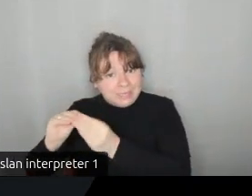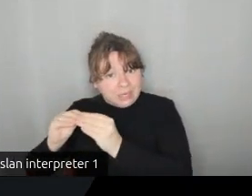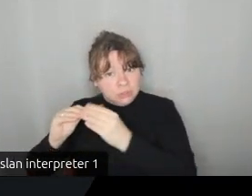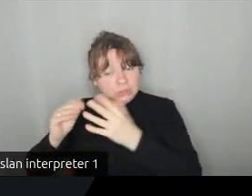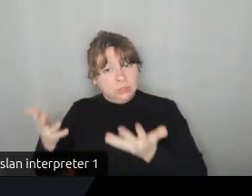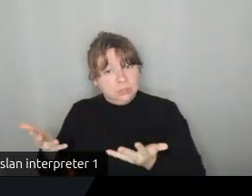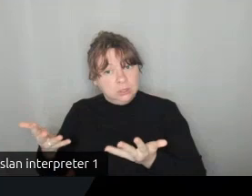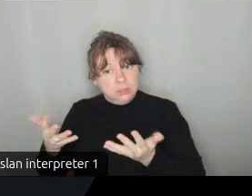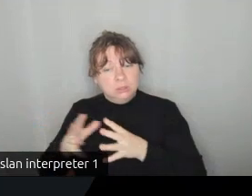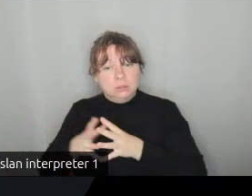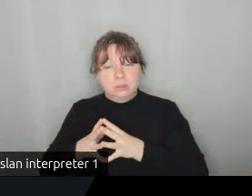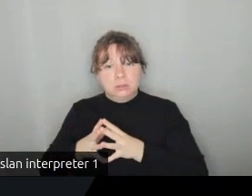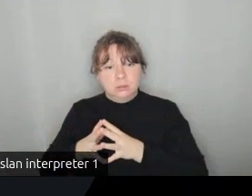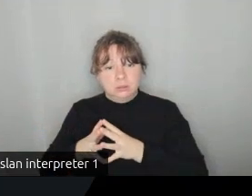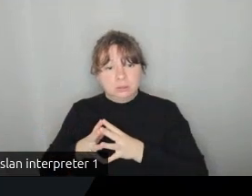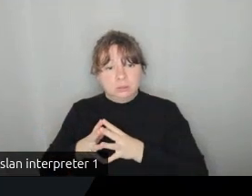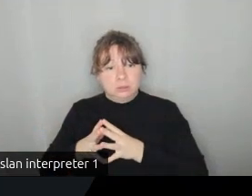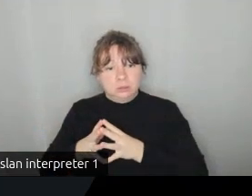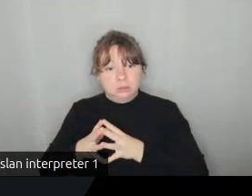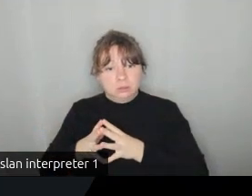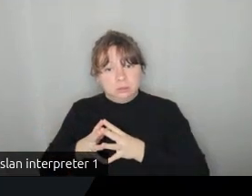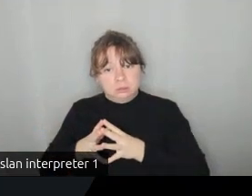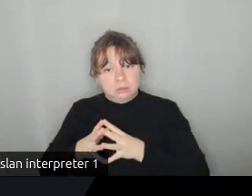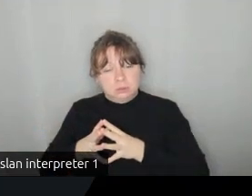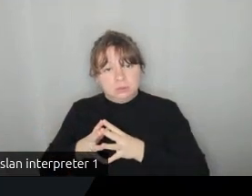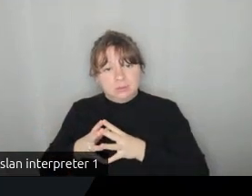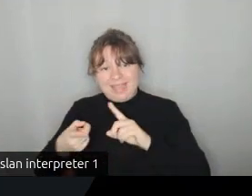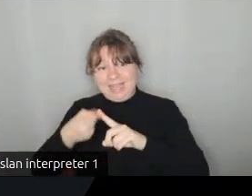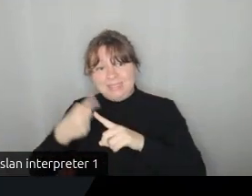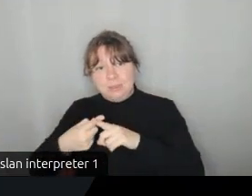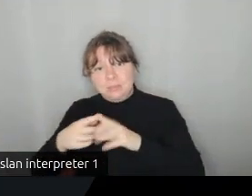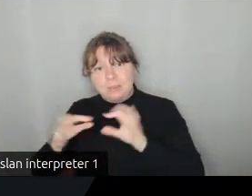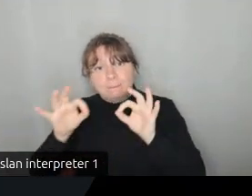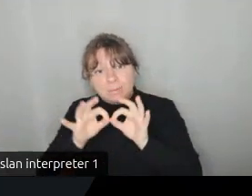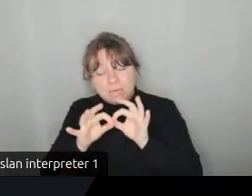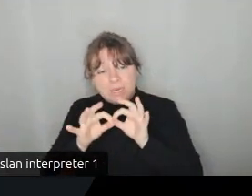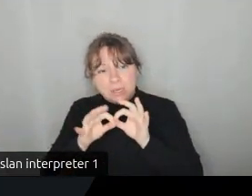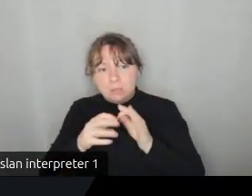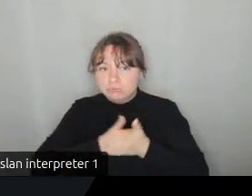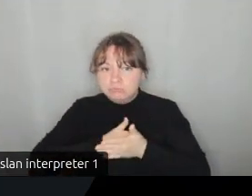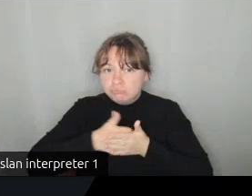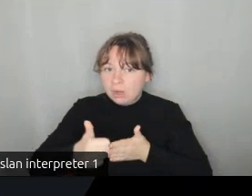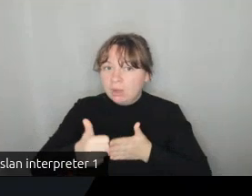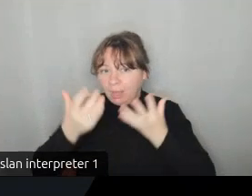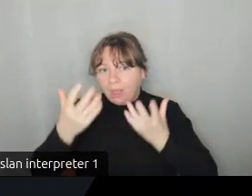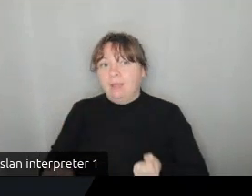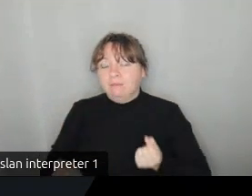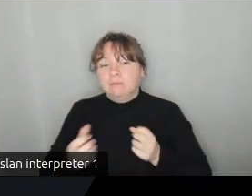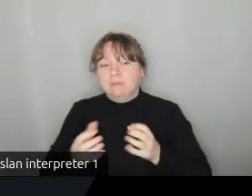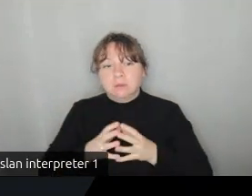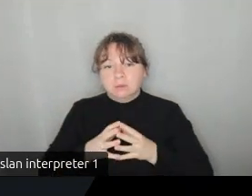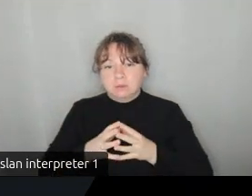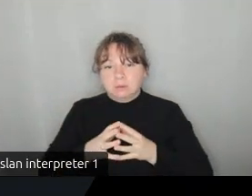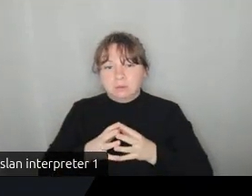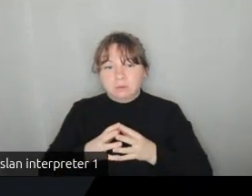is exception C. Um, exception B is also very common to include especially when there is